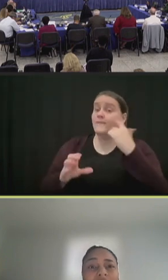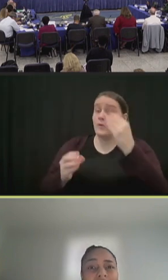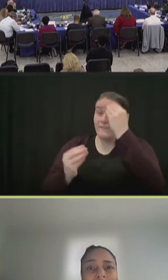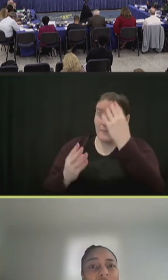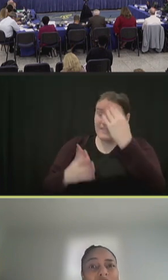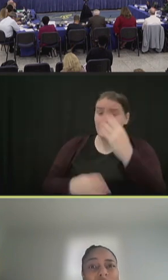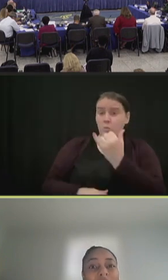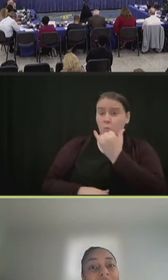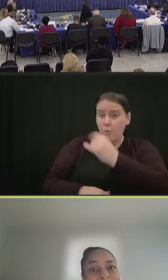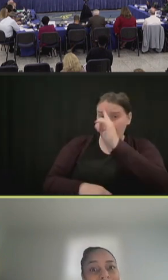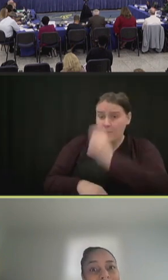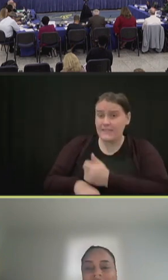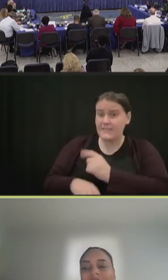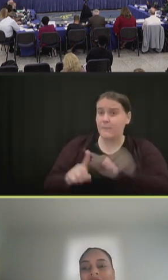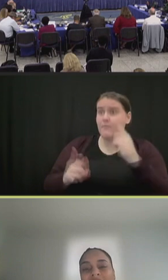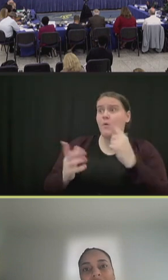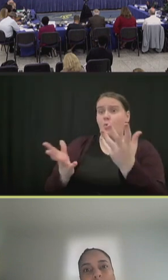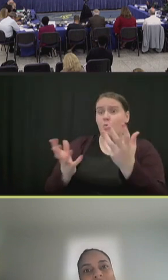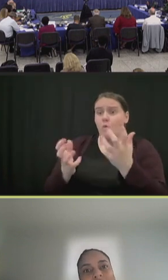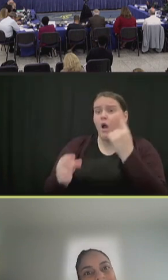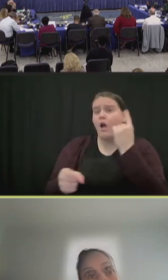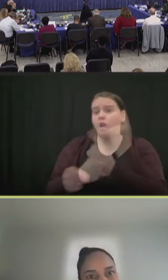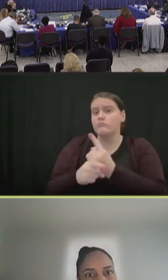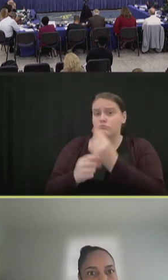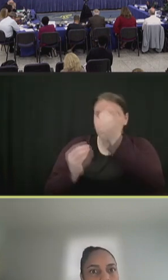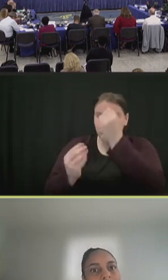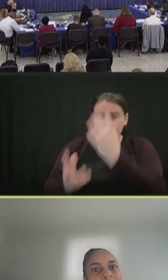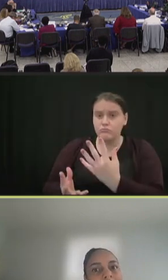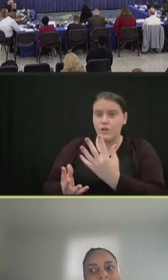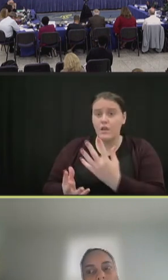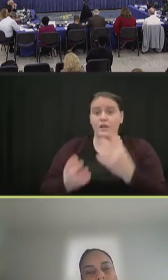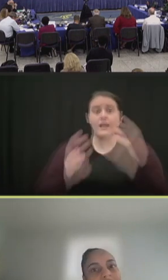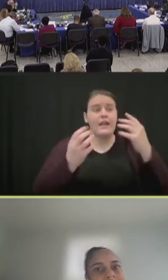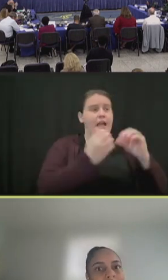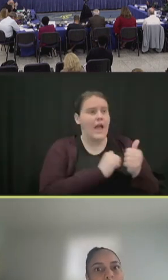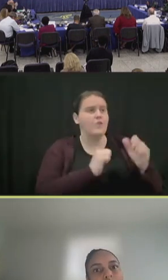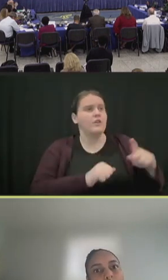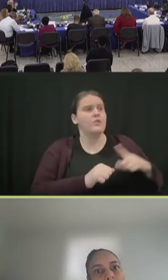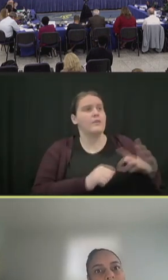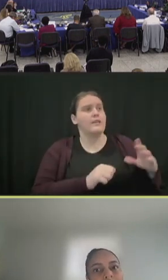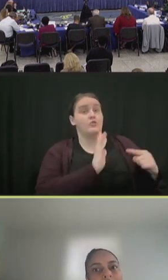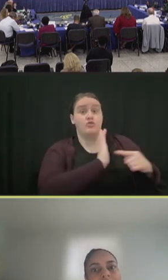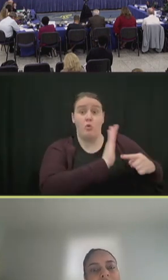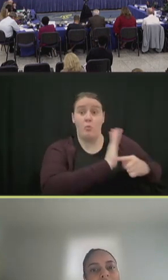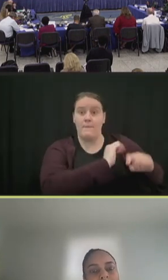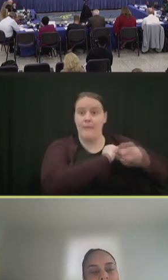really hungry for accuracy. Can we get them to our ads? Can we get them to our websites